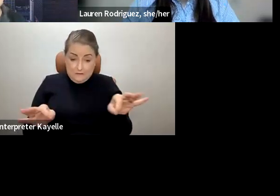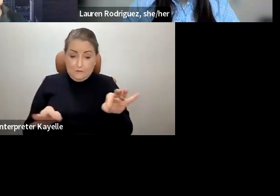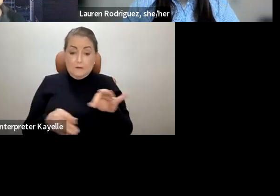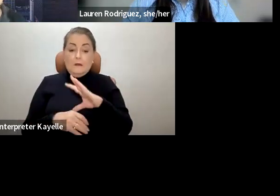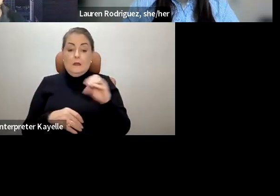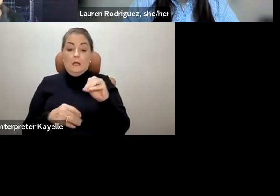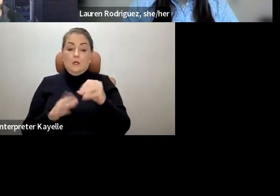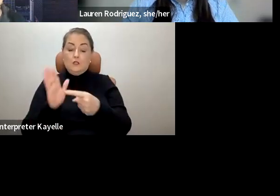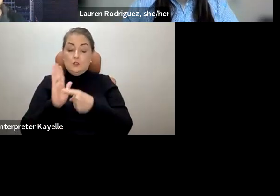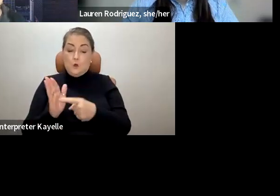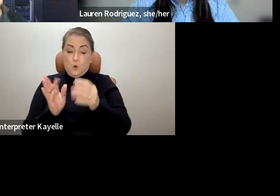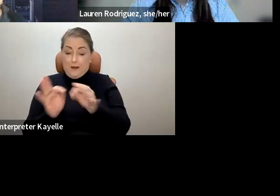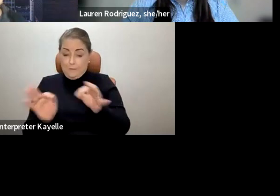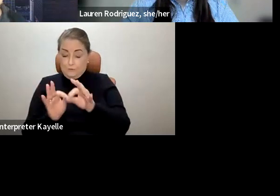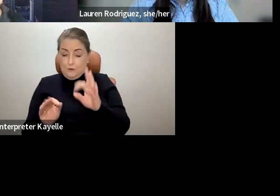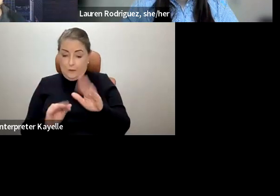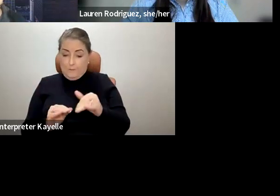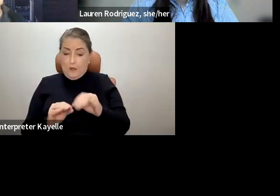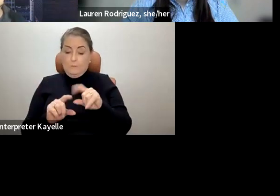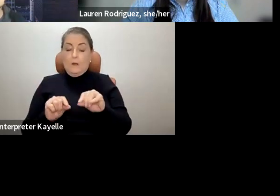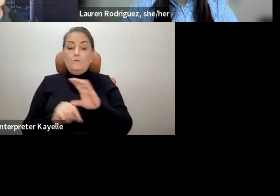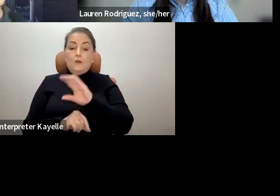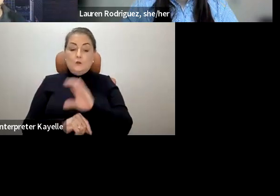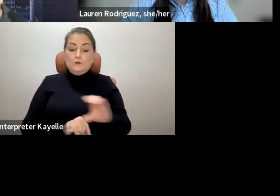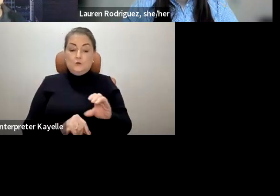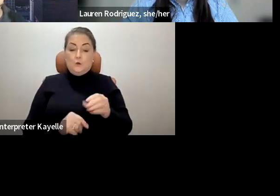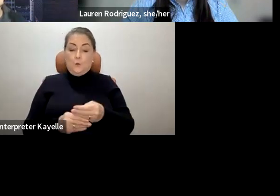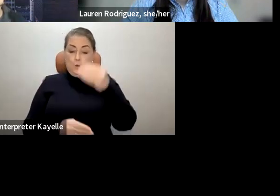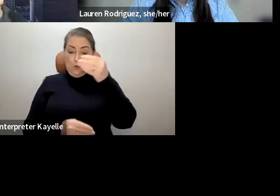captions" at the bottom of your zoom window. If you do not see